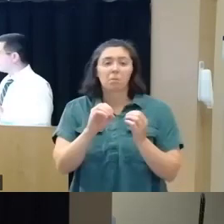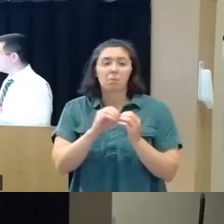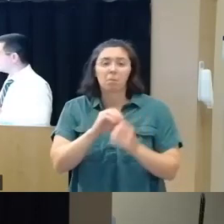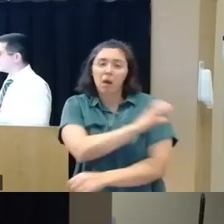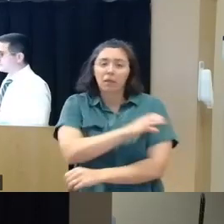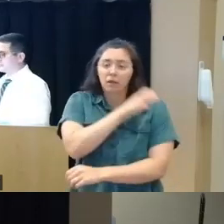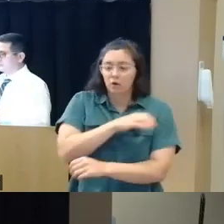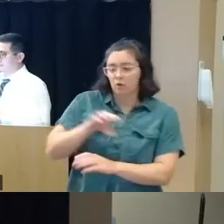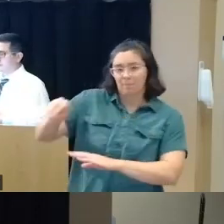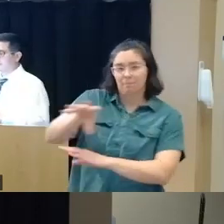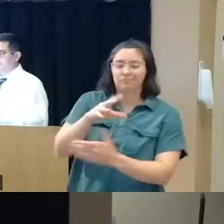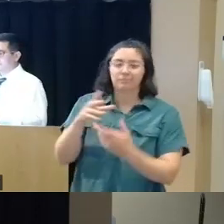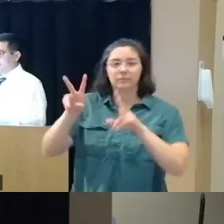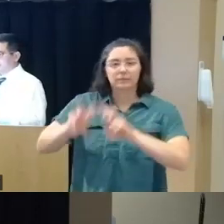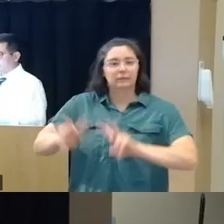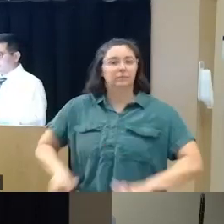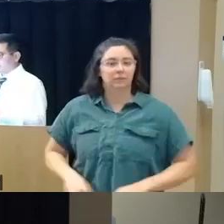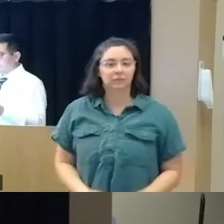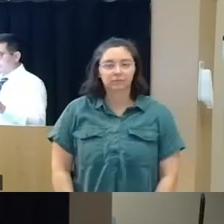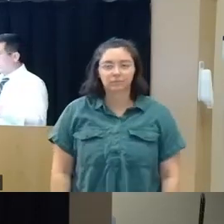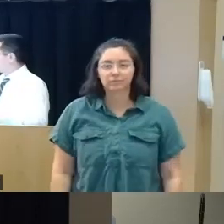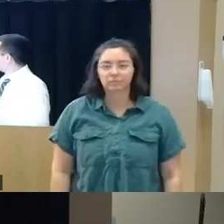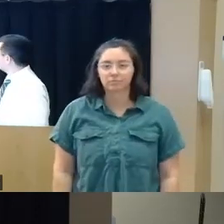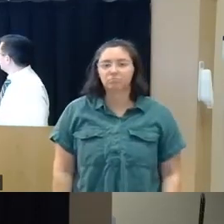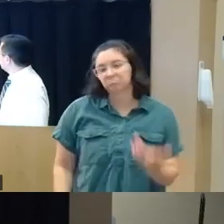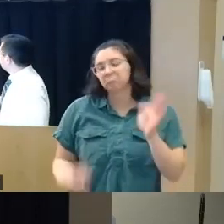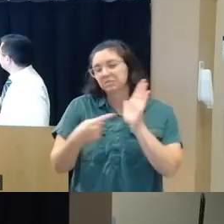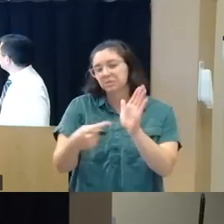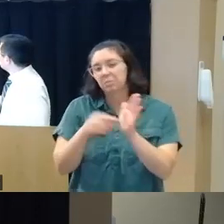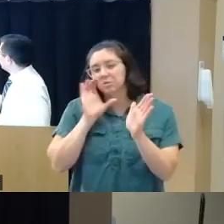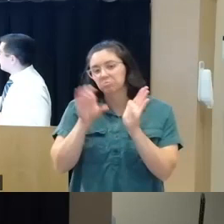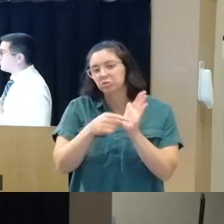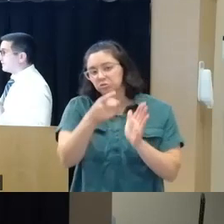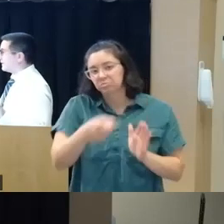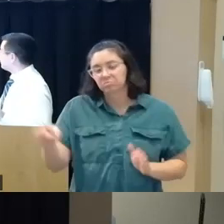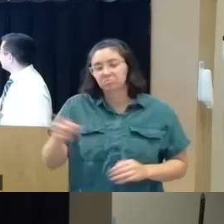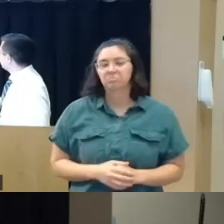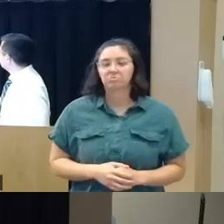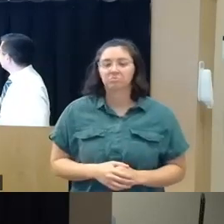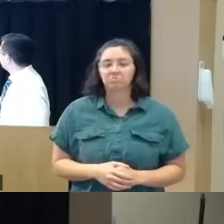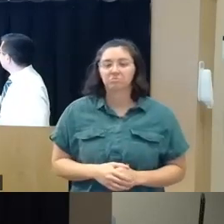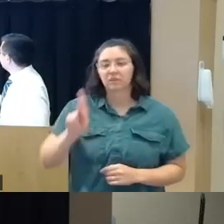and neuroimaging assessments and so here's some of that here in this study this is my k23 study